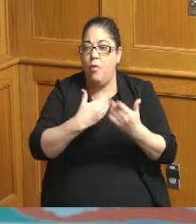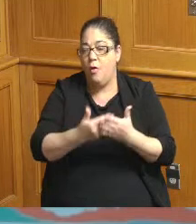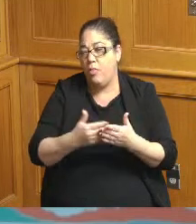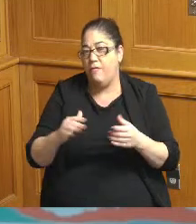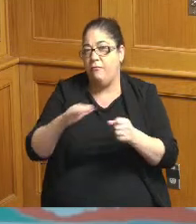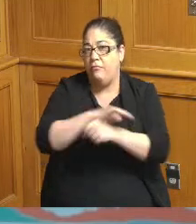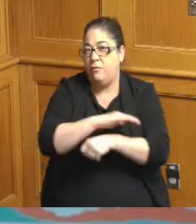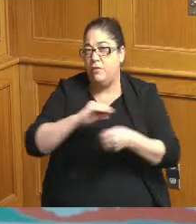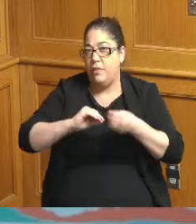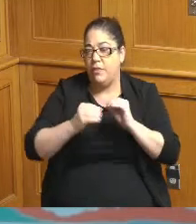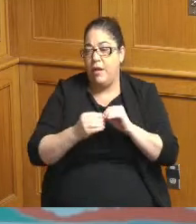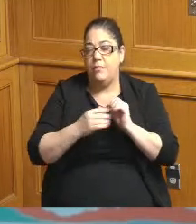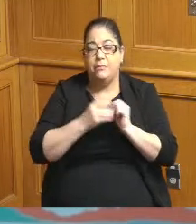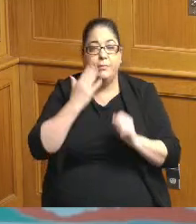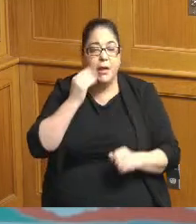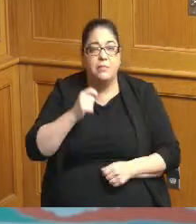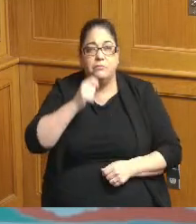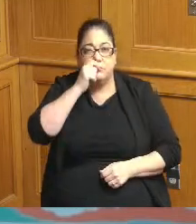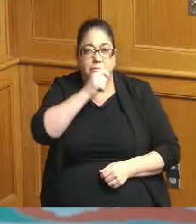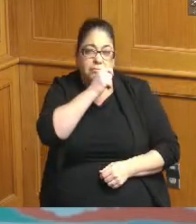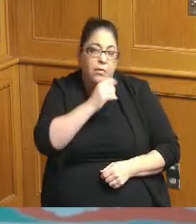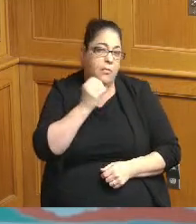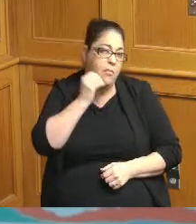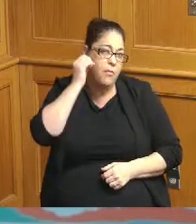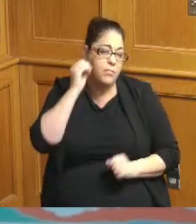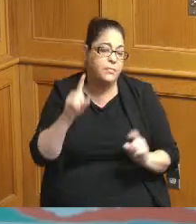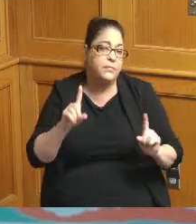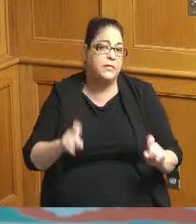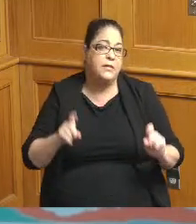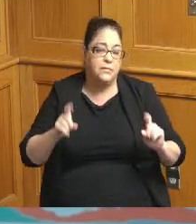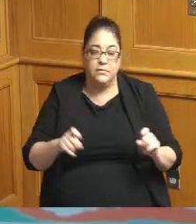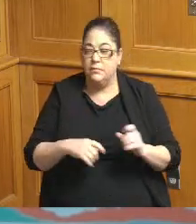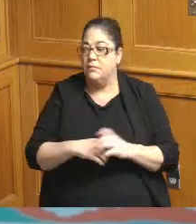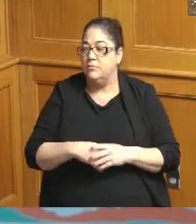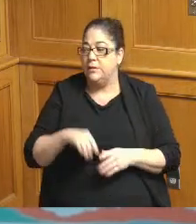with the test because people are doing at-home testing at some point though if you do get sick